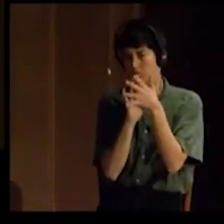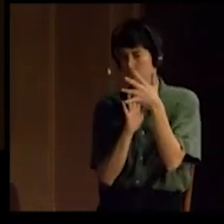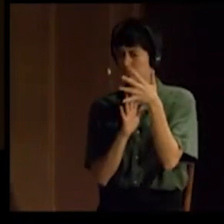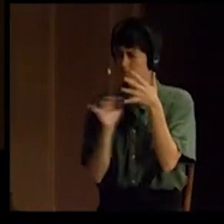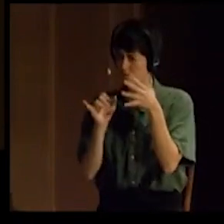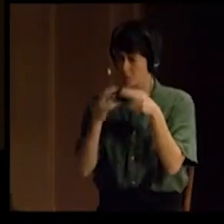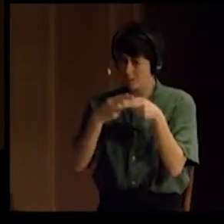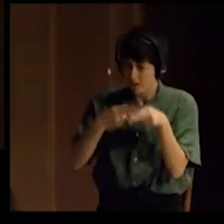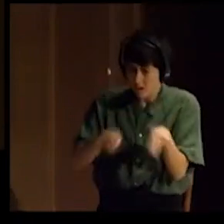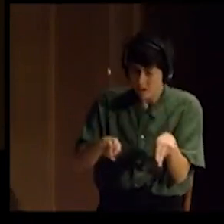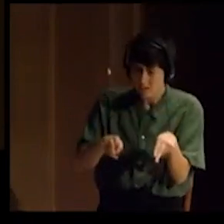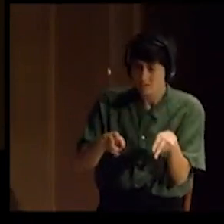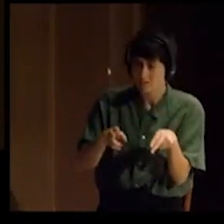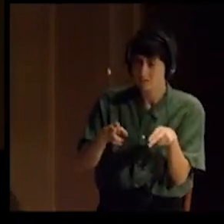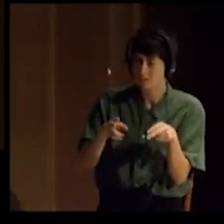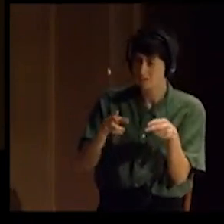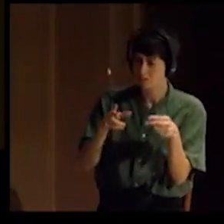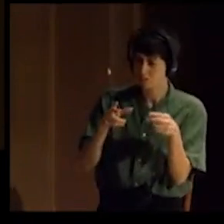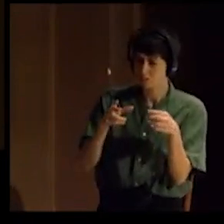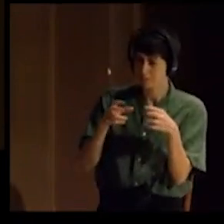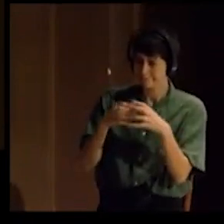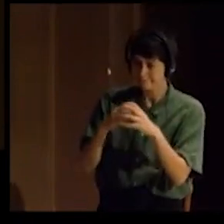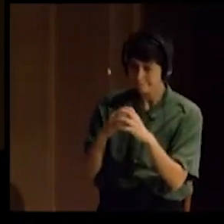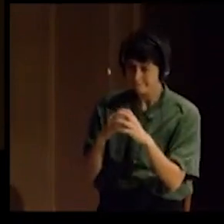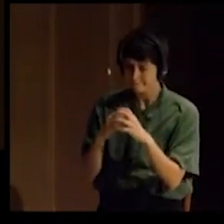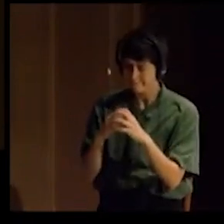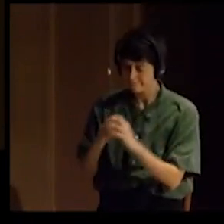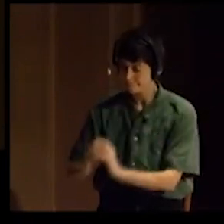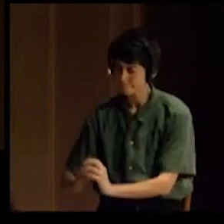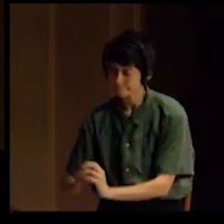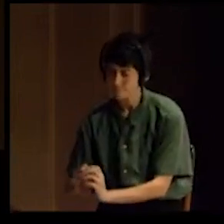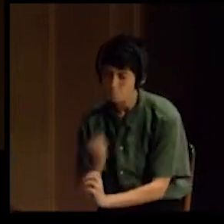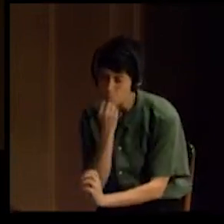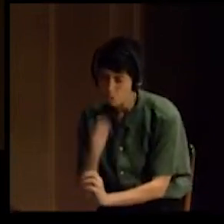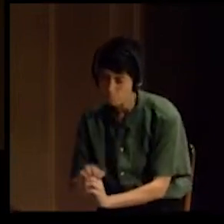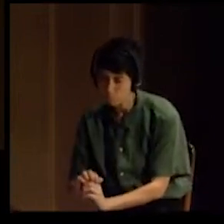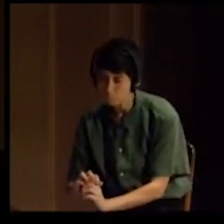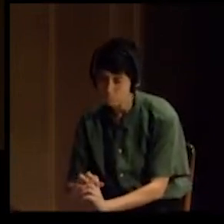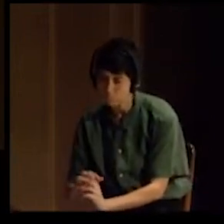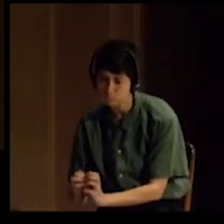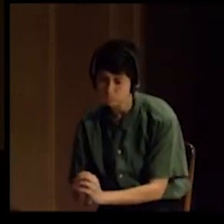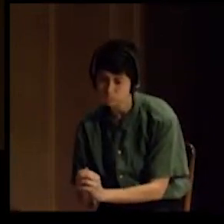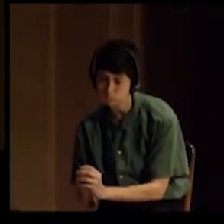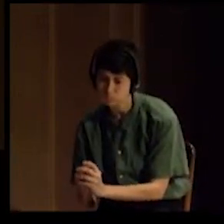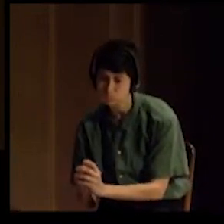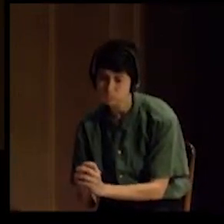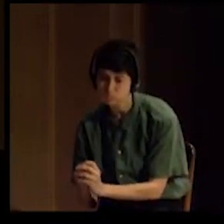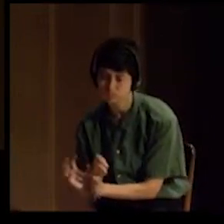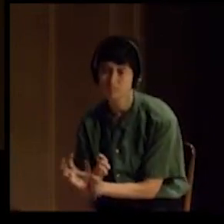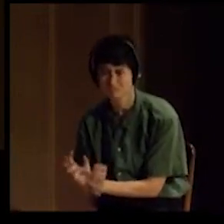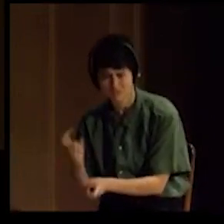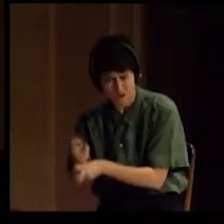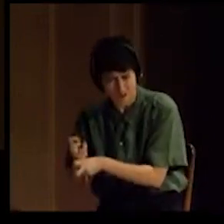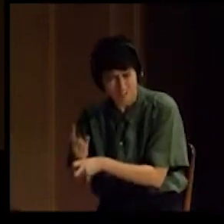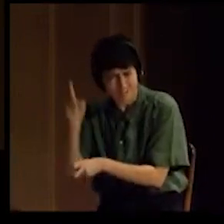at really high elevations as well. But the general assumption is that there are fewer parasites